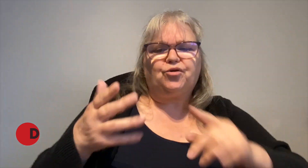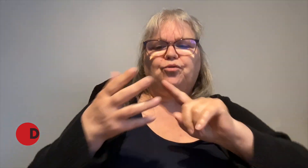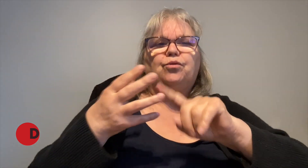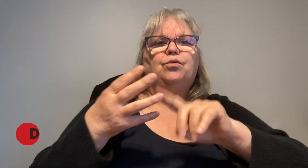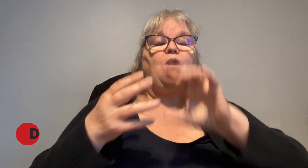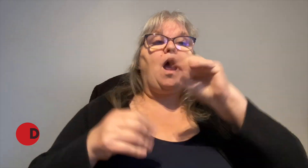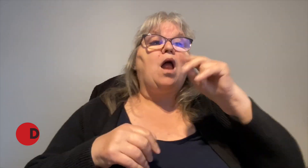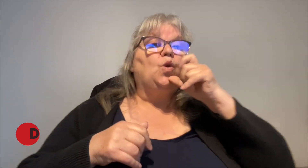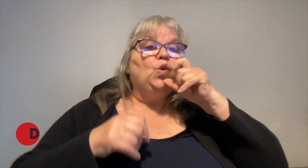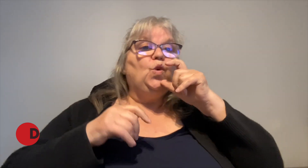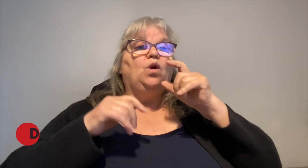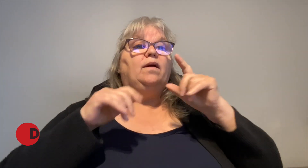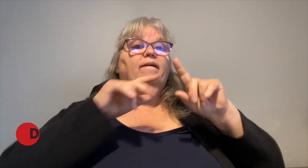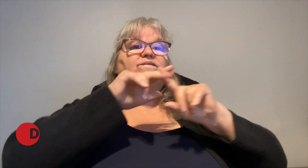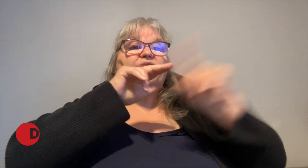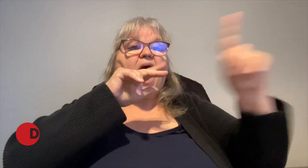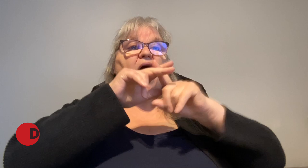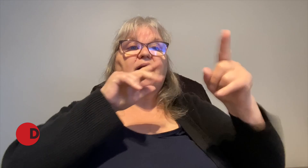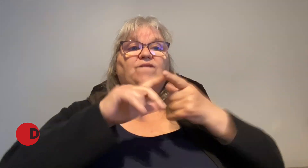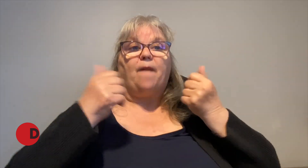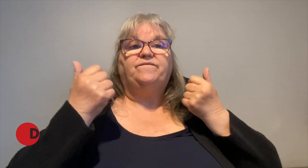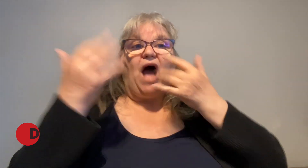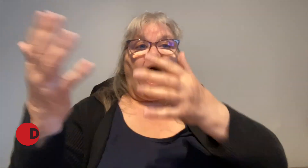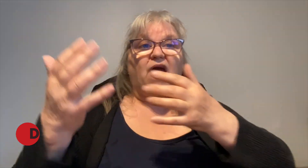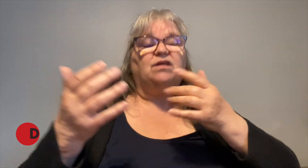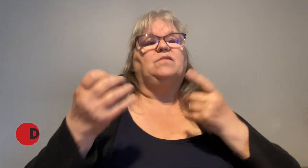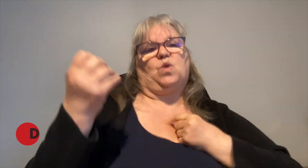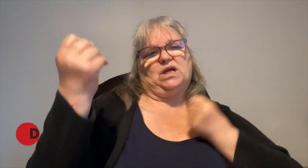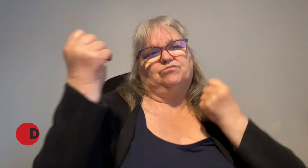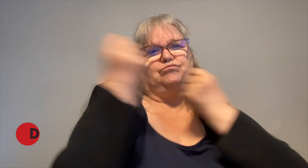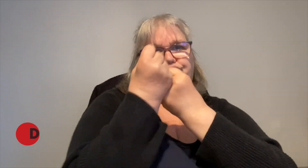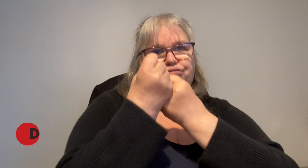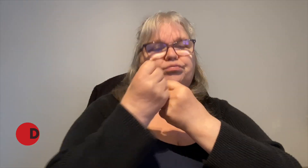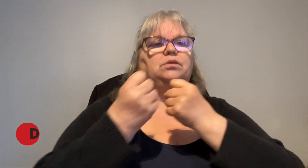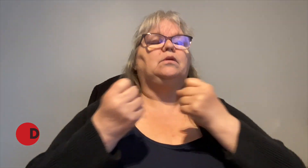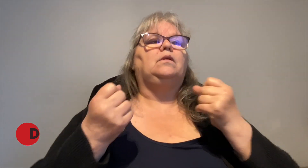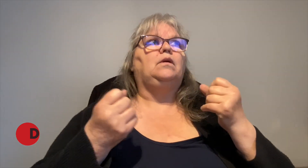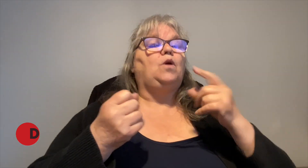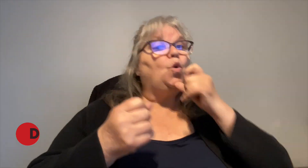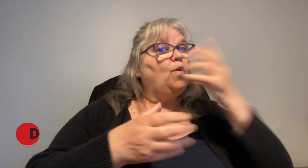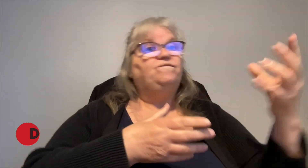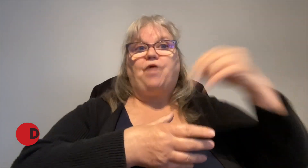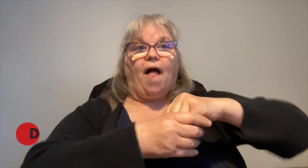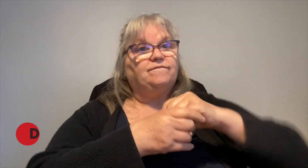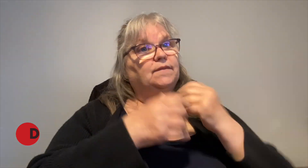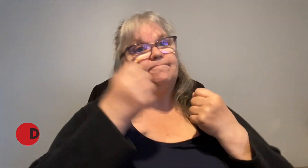those evacuating the fires. Who supported this, the parents,